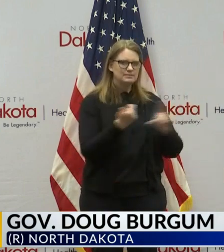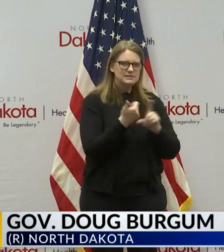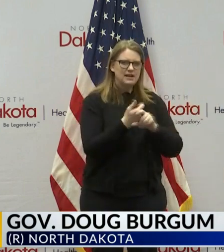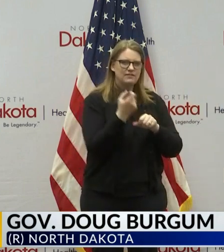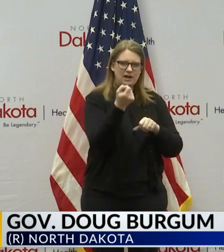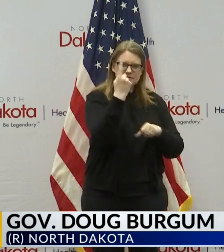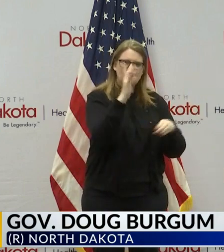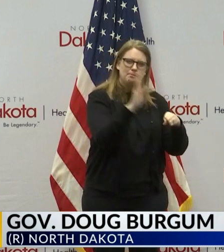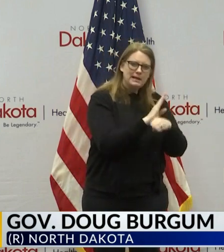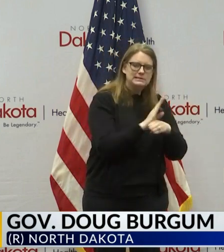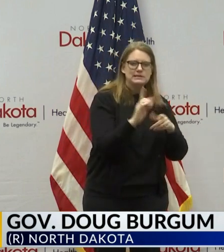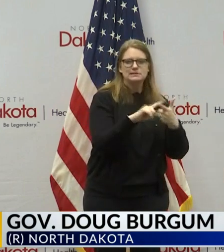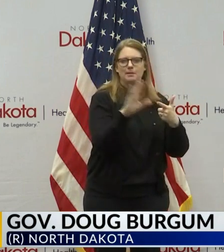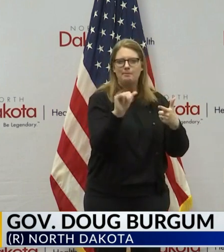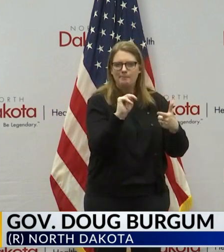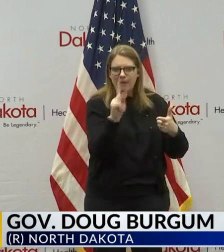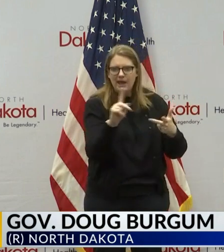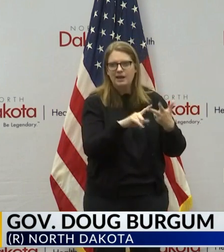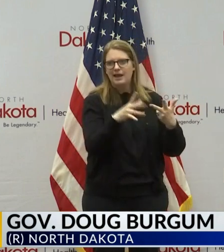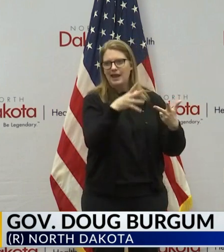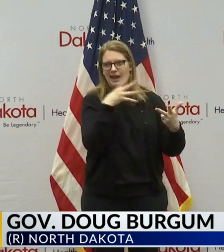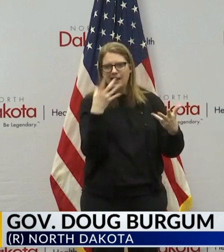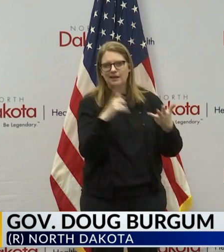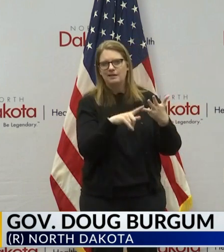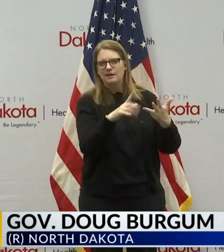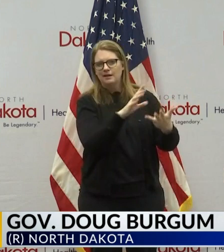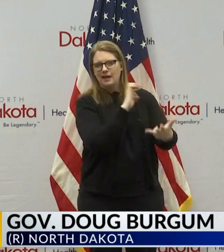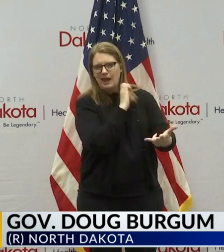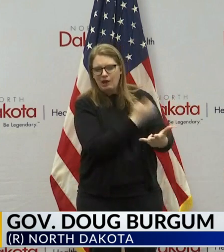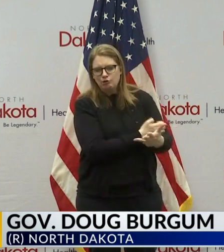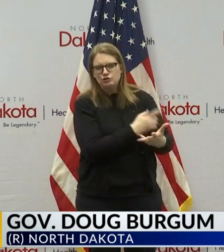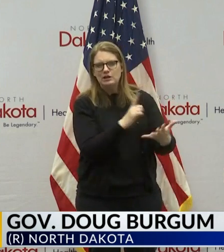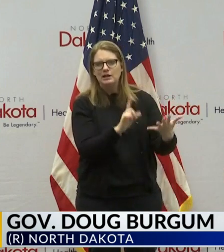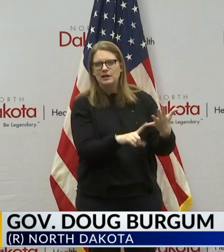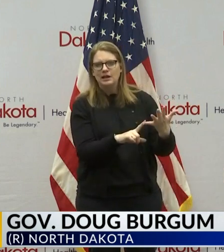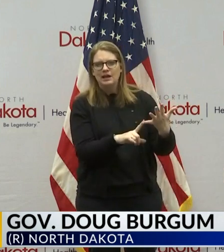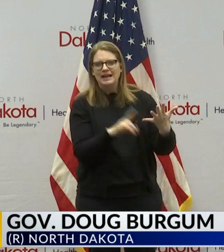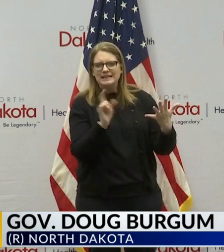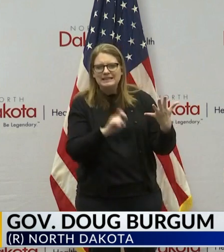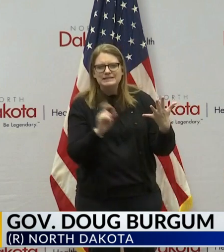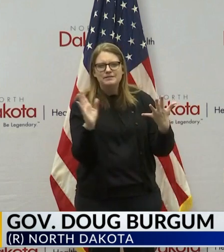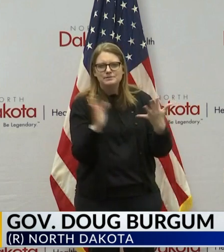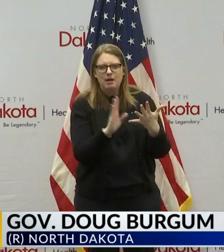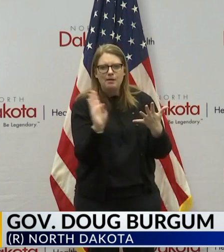ARE FORTUNATE TO HAVE SOMEBODY IN THE U.S. SENATE THAT WILL UNDERSTAND BUSINESS AND UNDERSTAND BANKING AND UNDERSTANDS AGRICULTURE AND